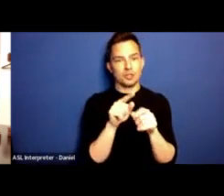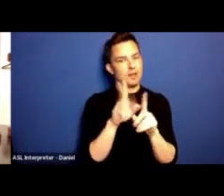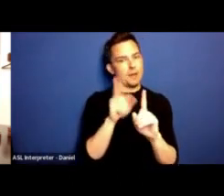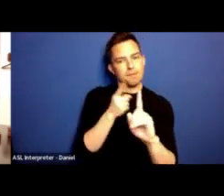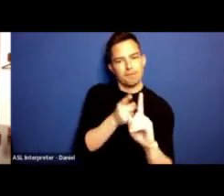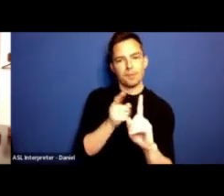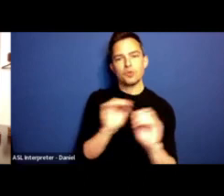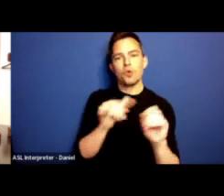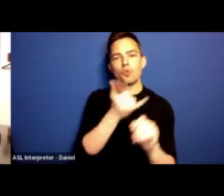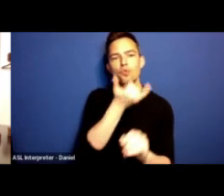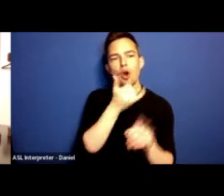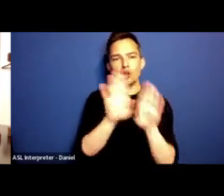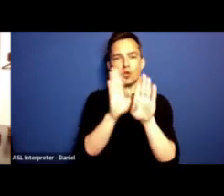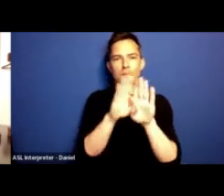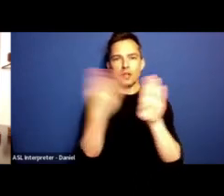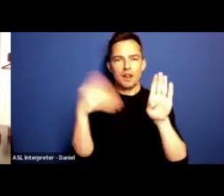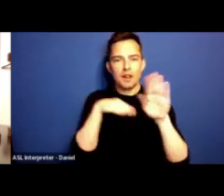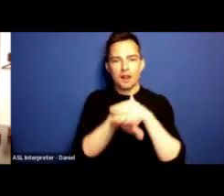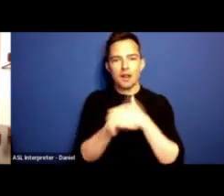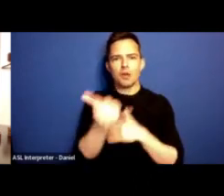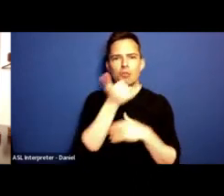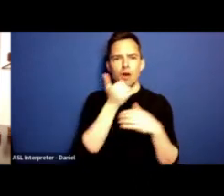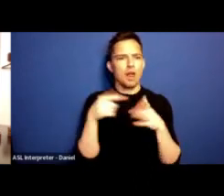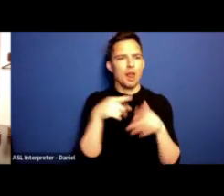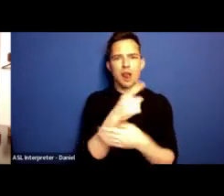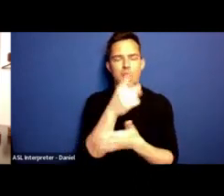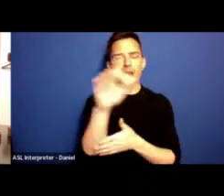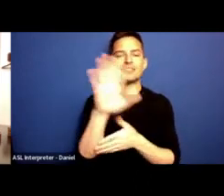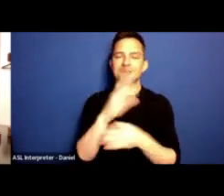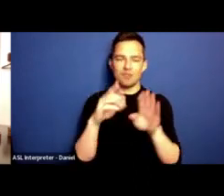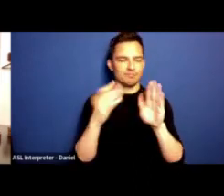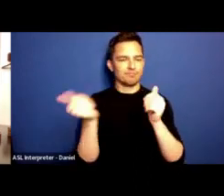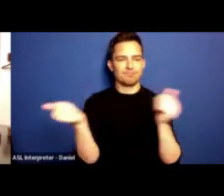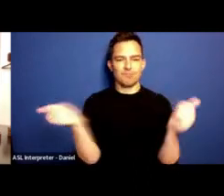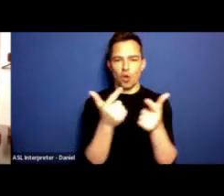wrong doors when you access attempt to access long term services and supports next